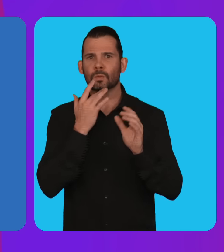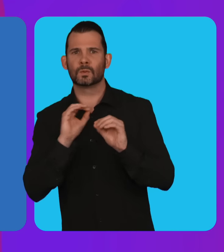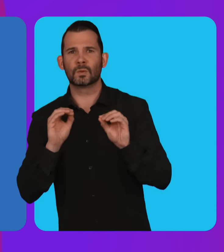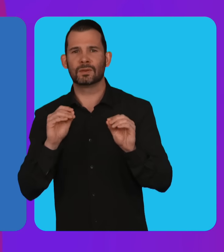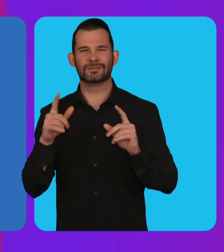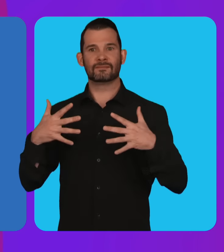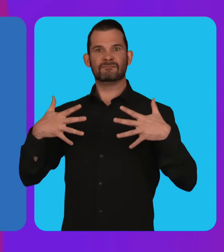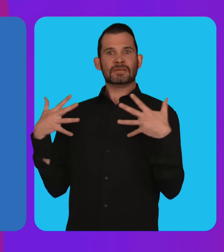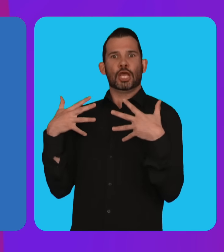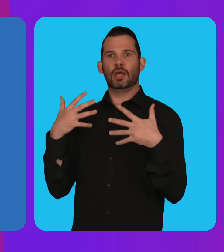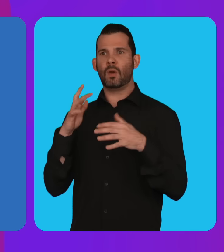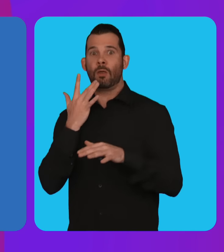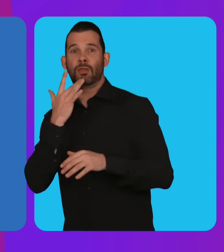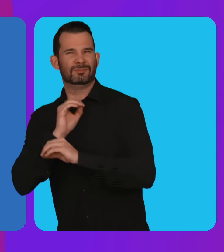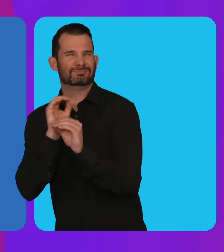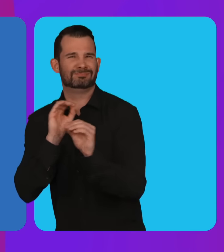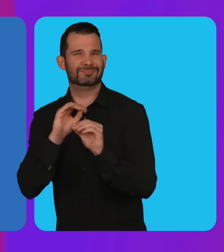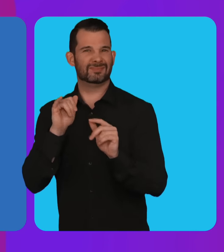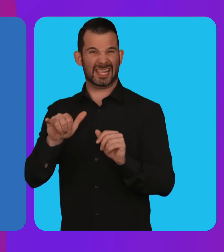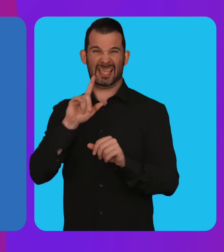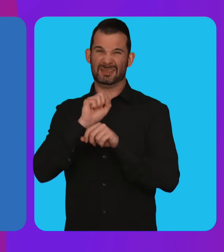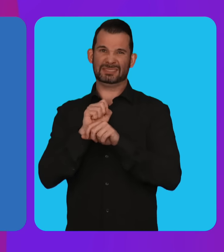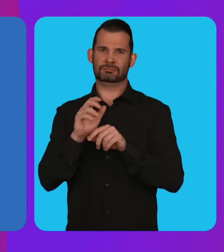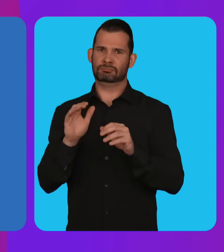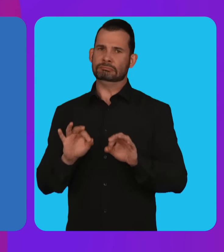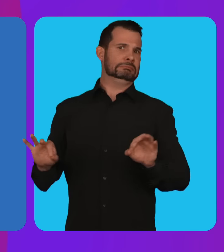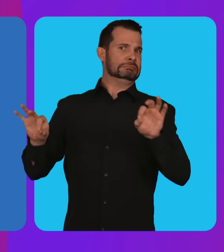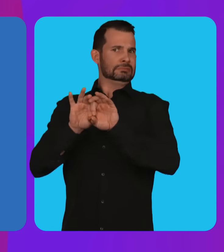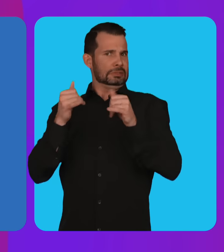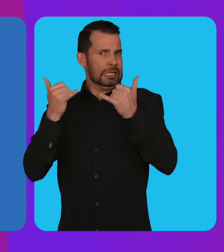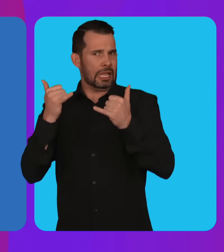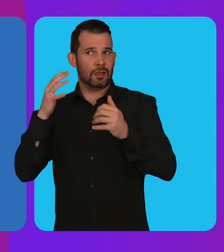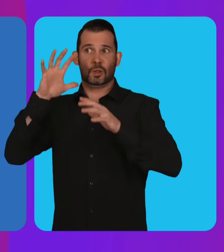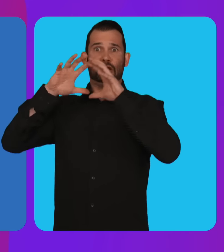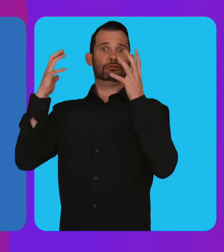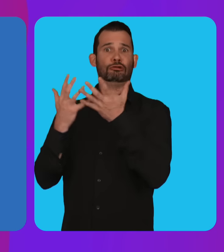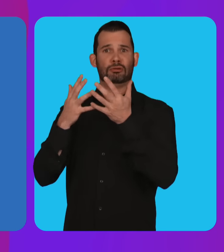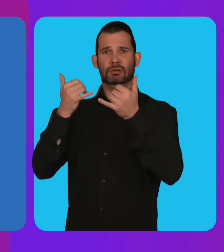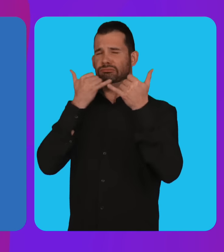really without fear or favour, that's become more important in a world of disinformation.